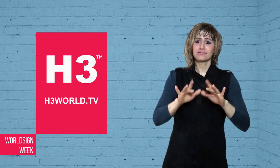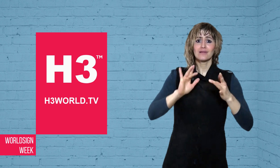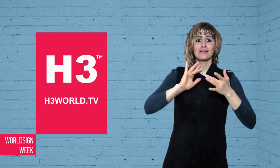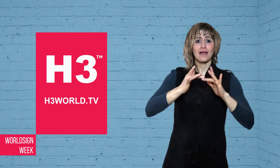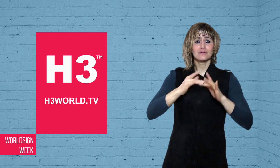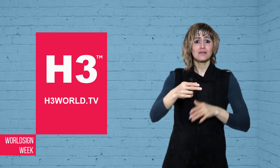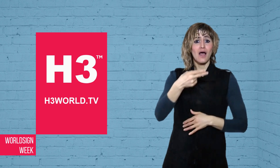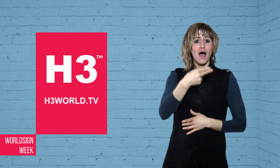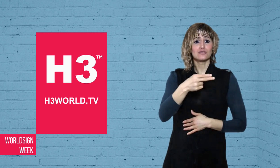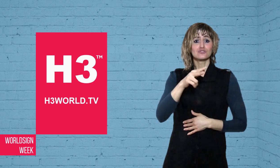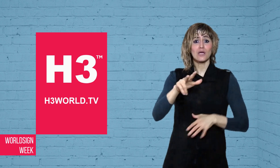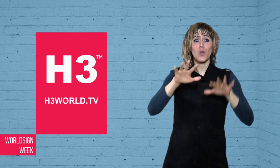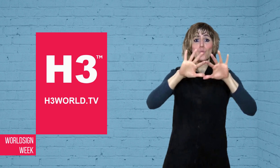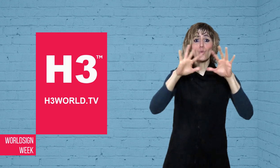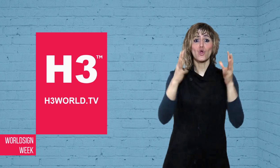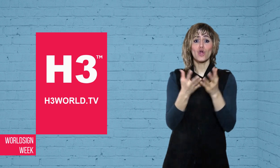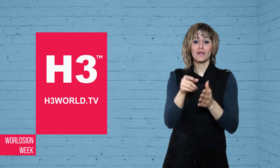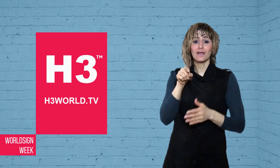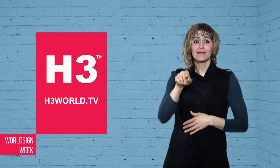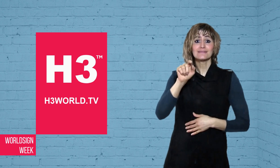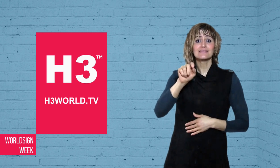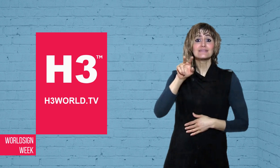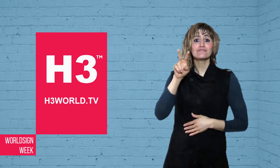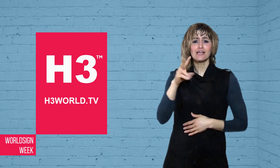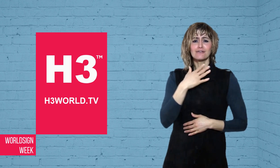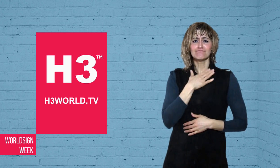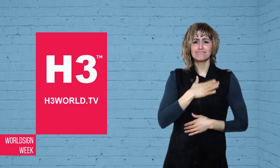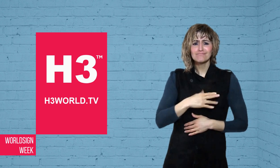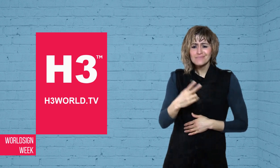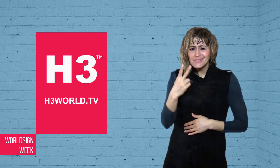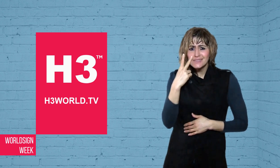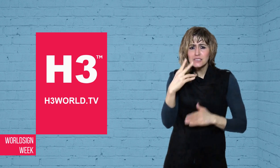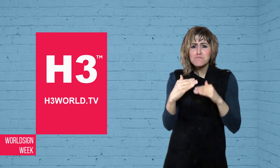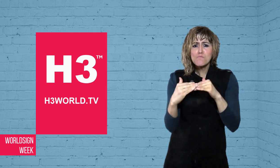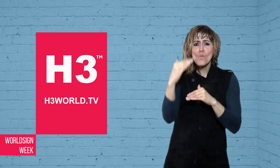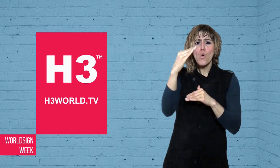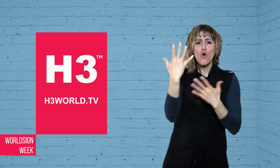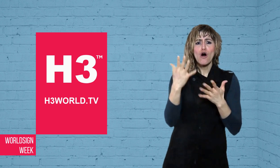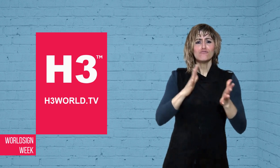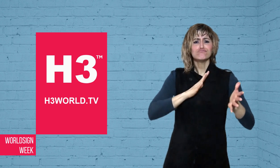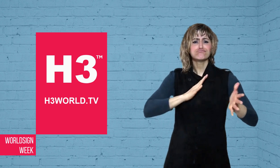go to H3WORLD.TV for more shows,